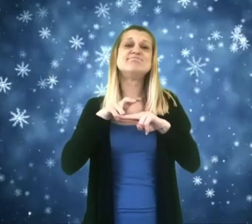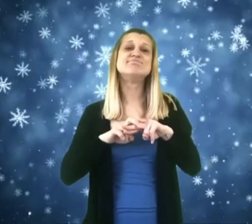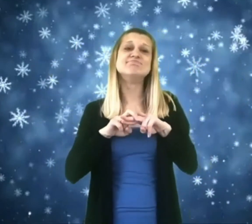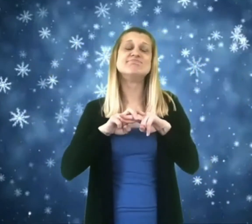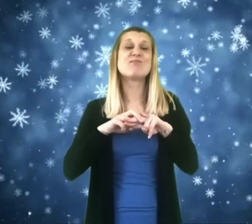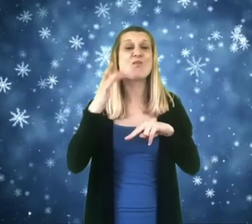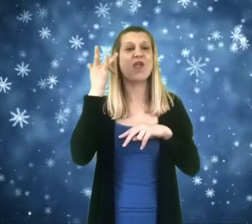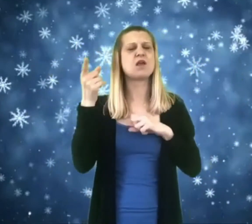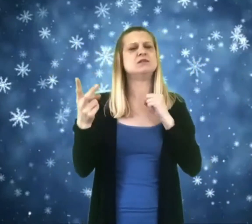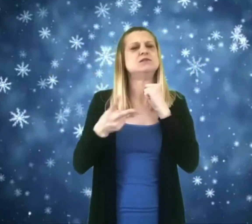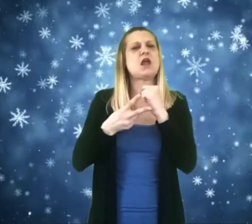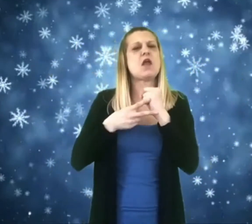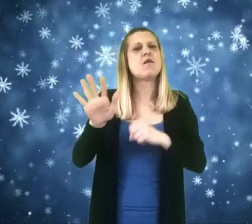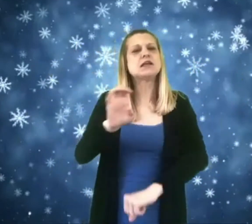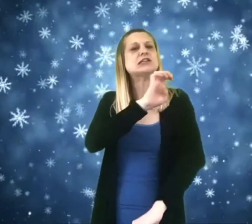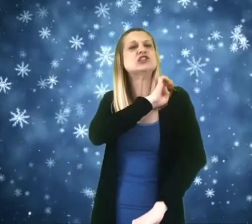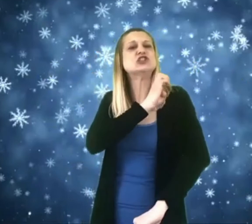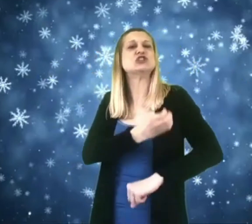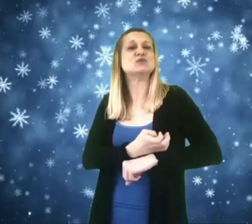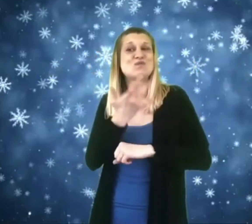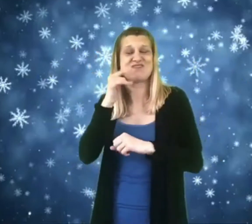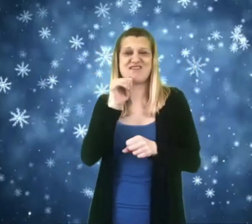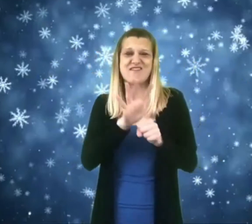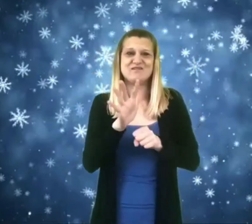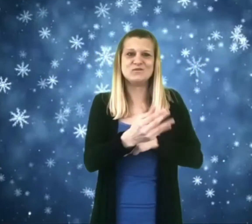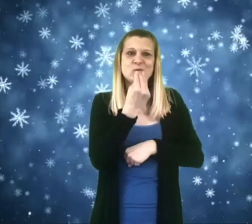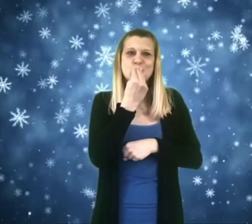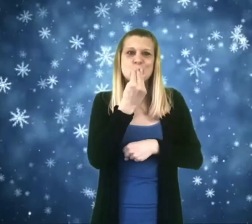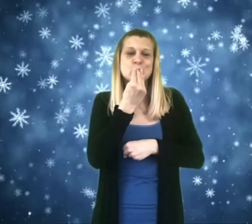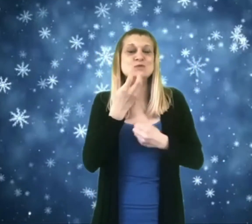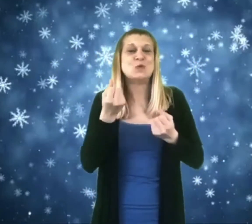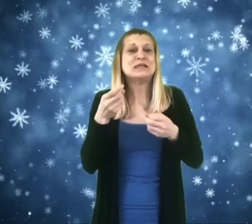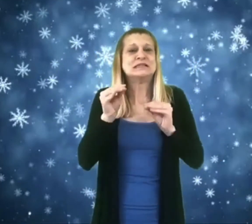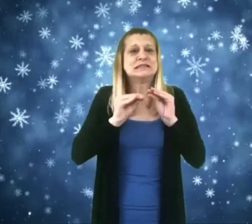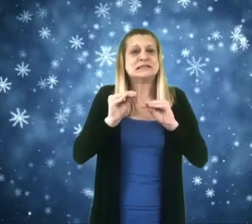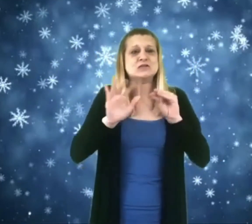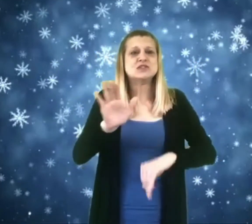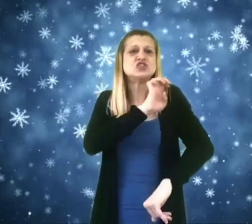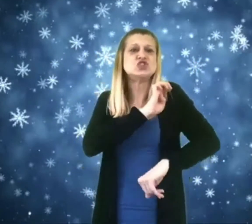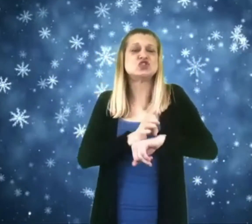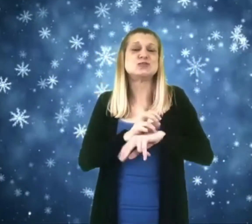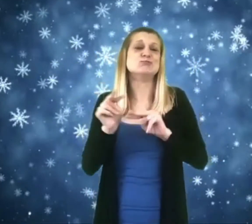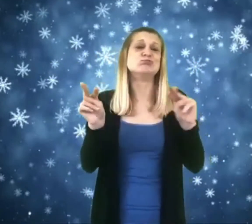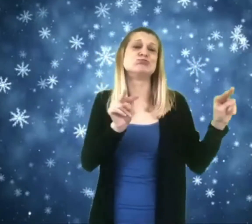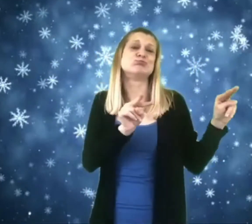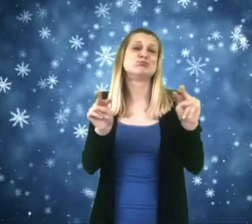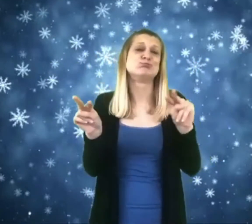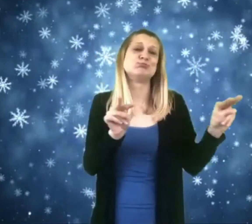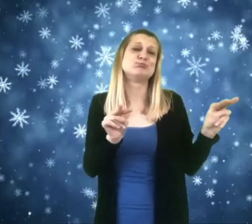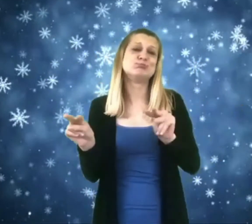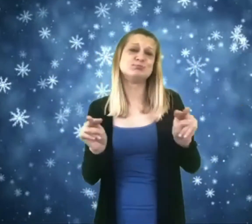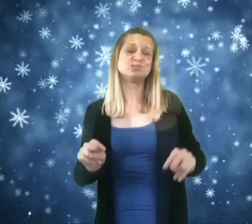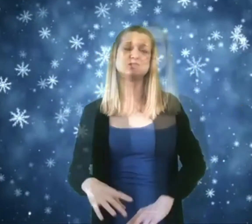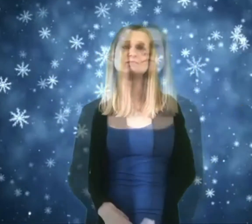Everything he did now, he did slowly and carefully, to prevent exhaustion as he did not have enough energy.